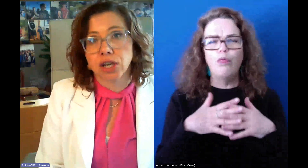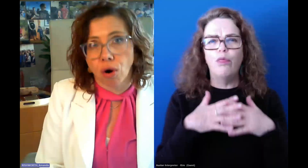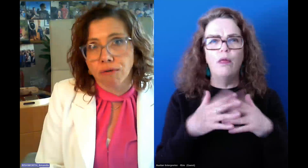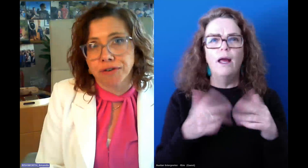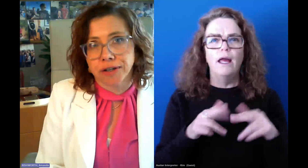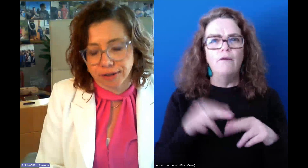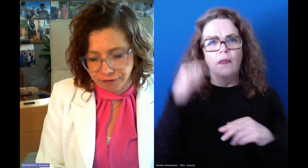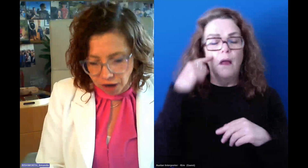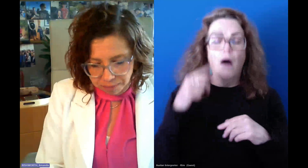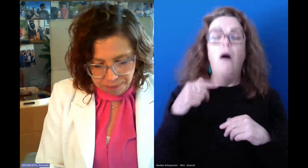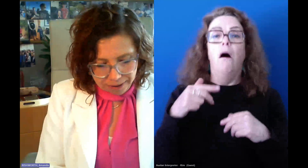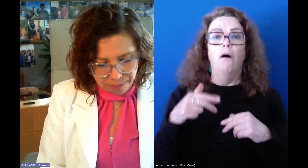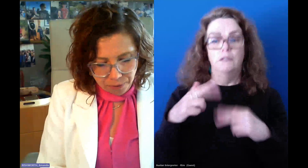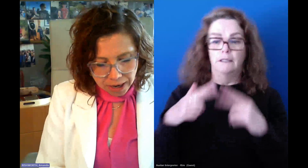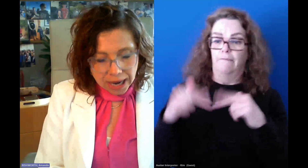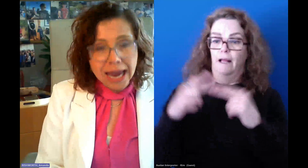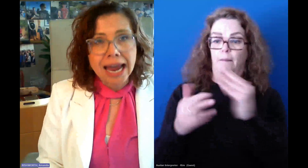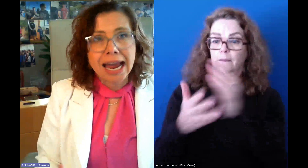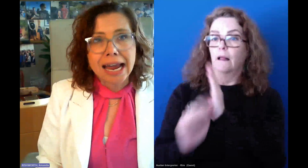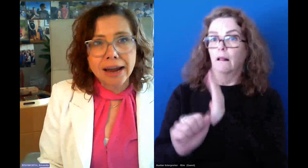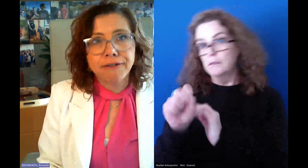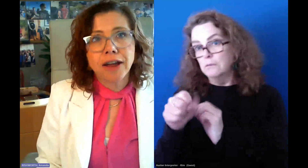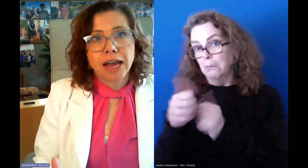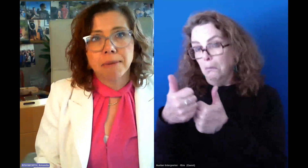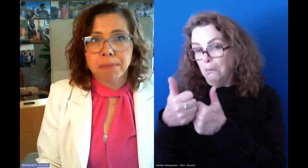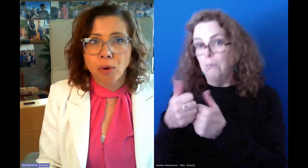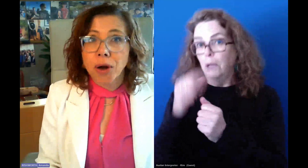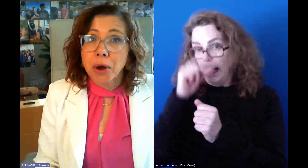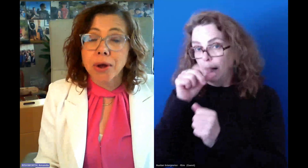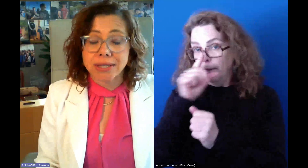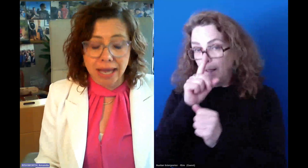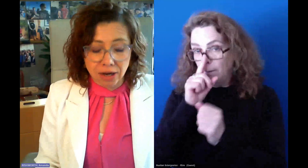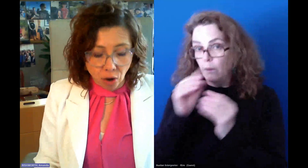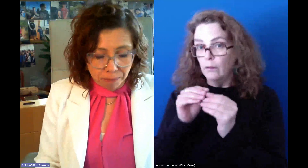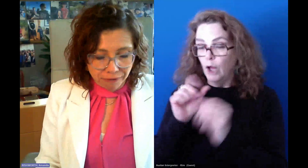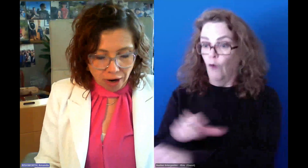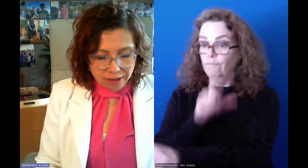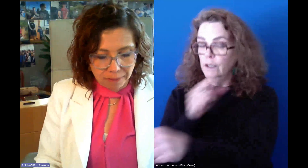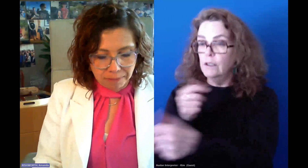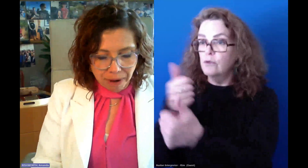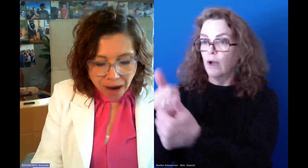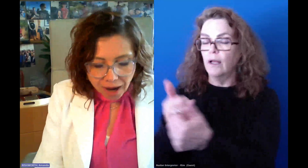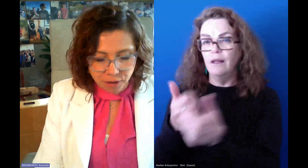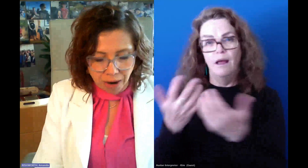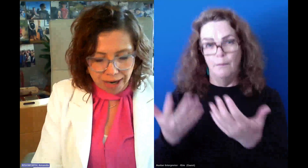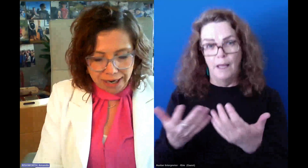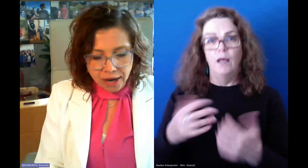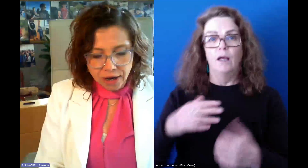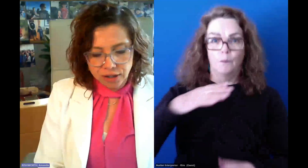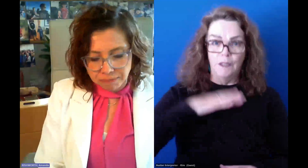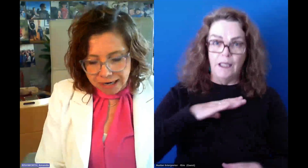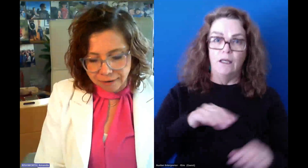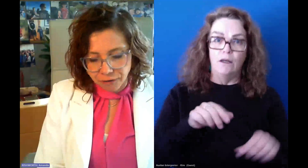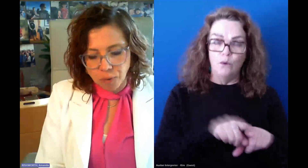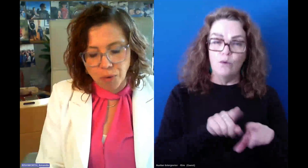and confidence of young people if employers are not providing the pathway to meaningful